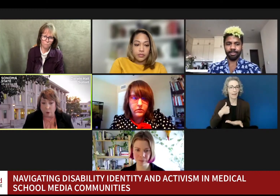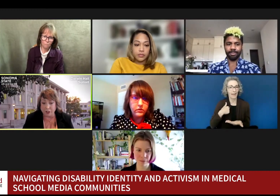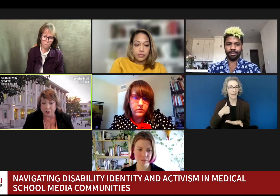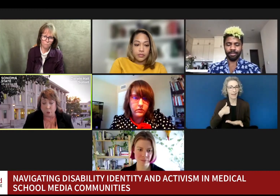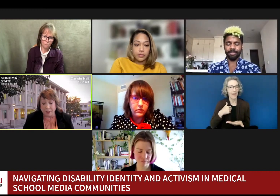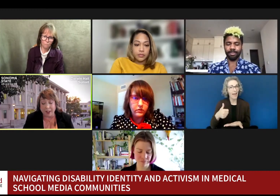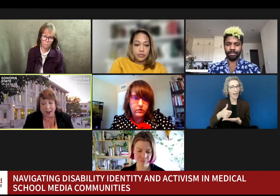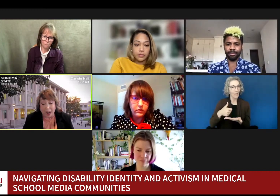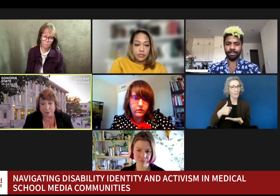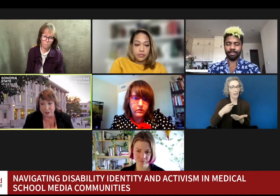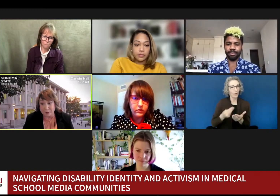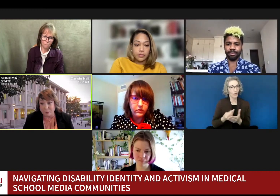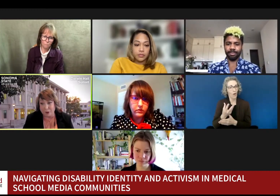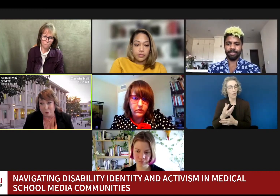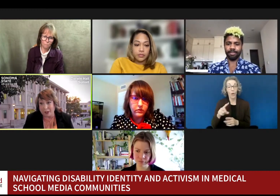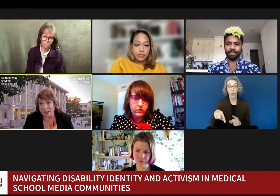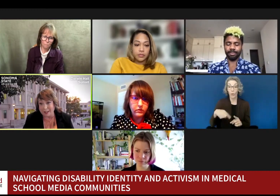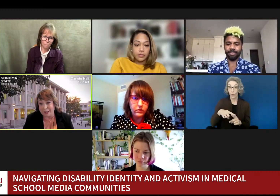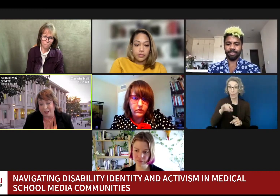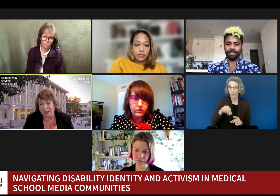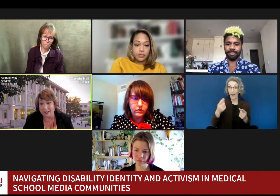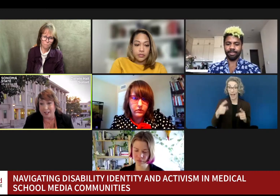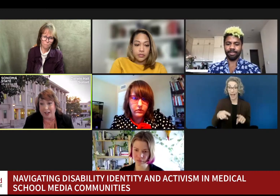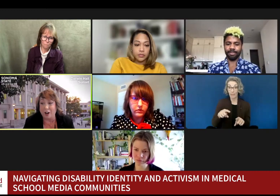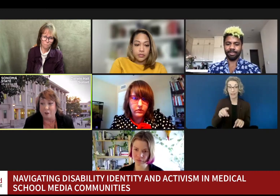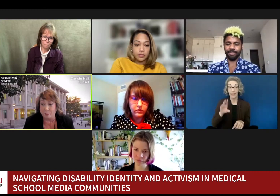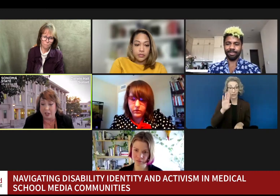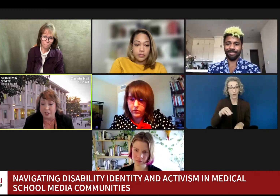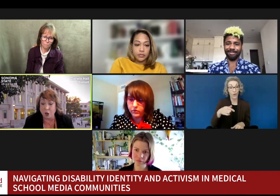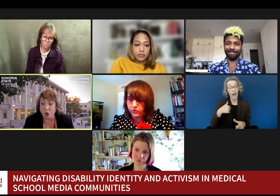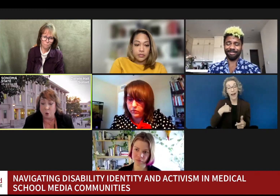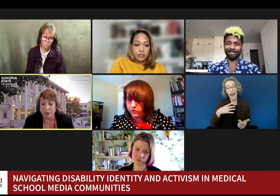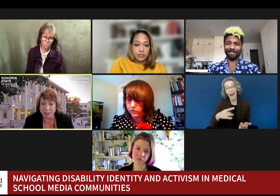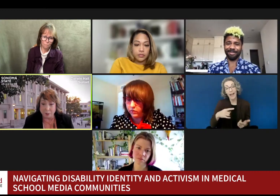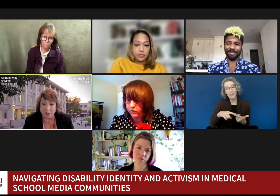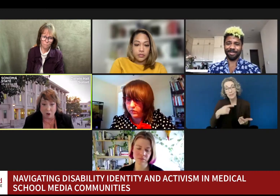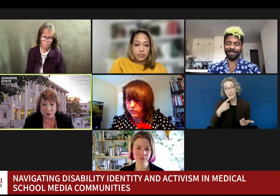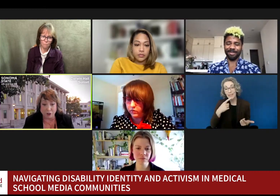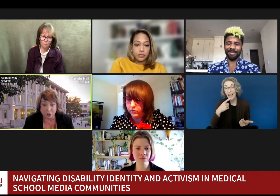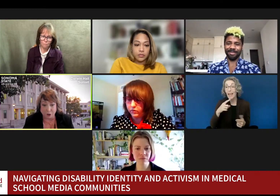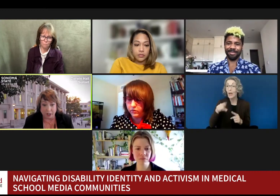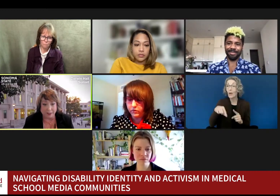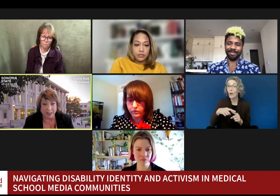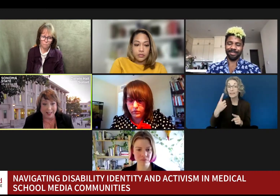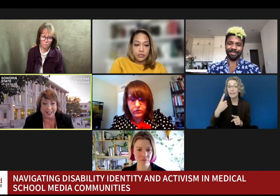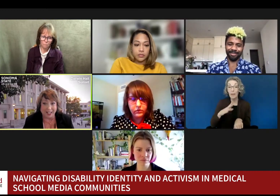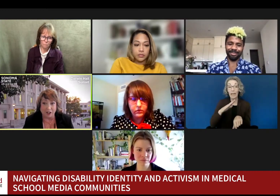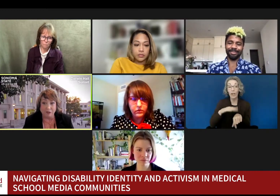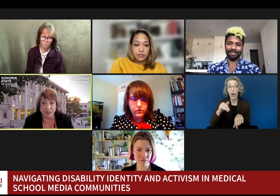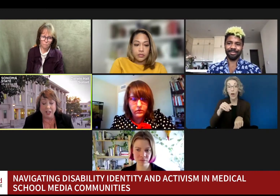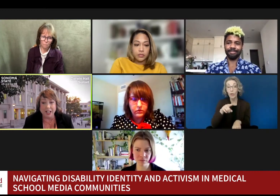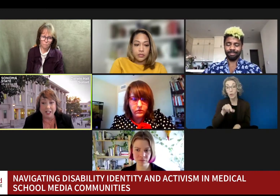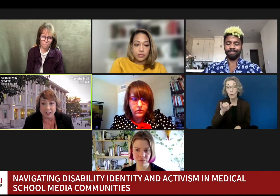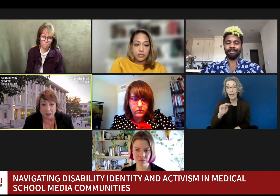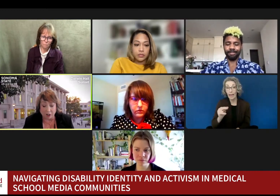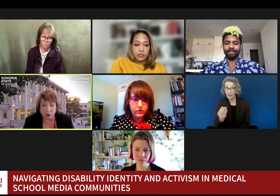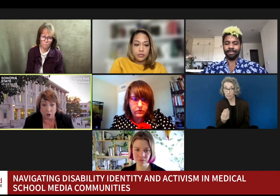And so when that happens, my last thing I'd like to say to everybody is, when somebody calls you in, that's a gift. It takes a lot of courage.